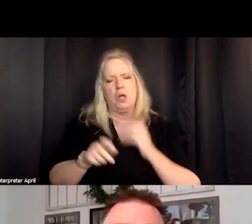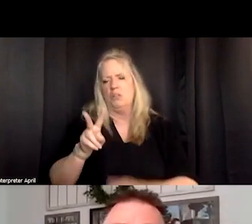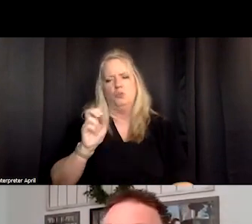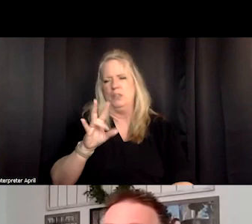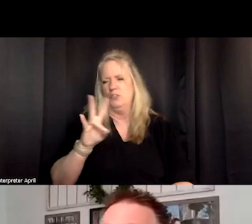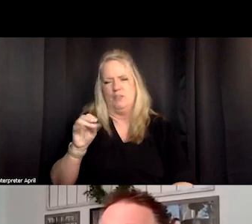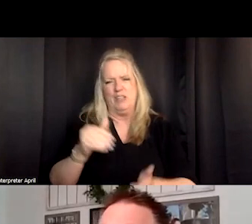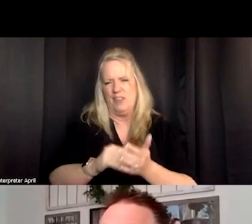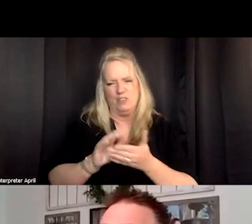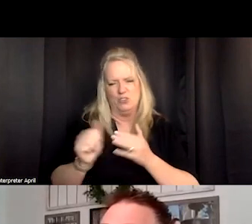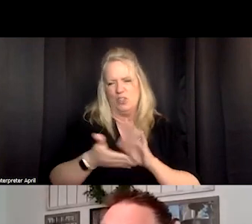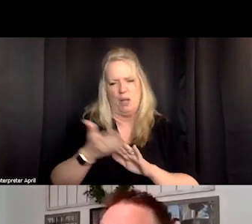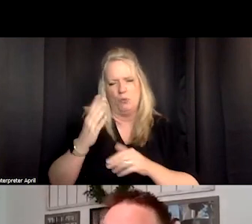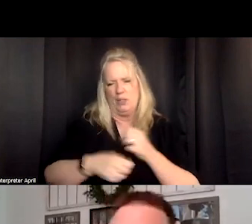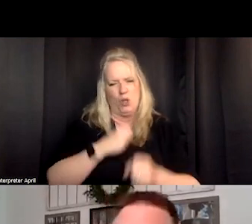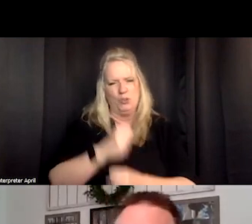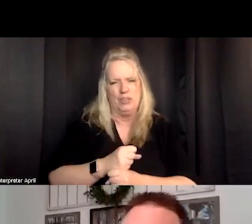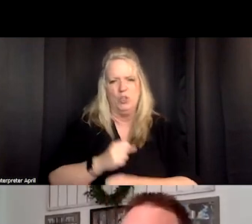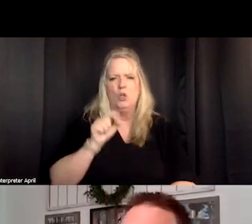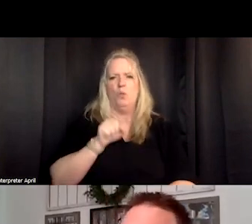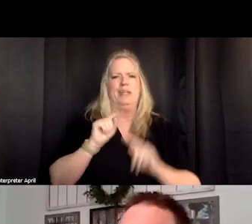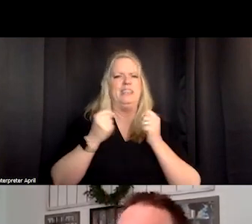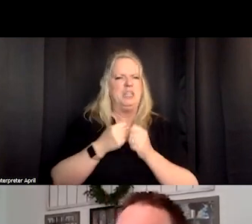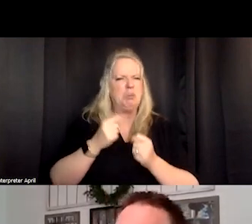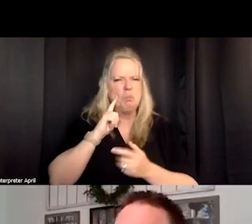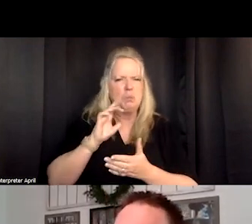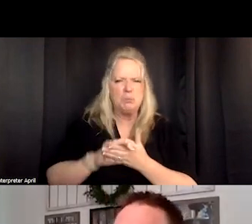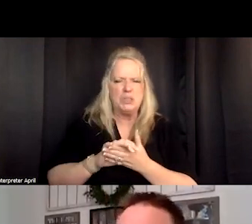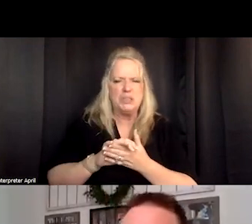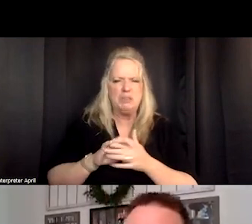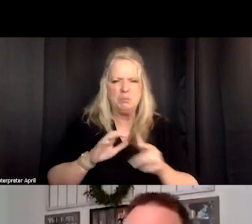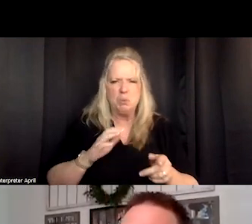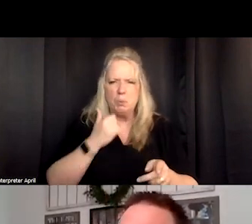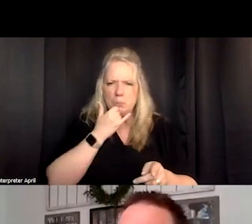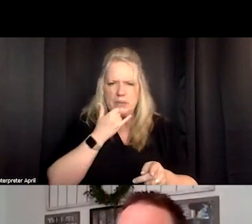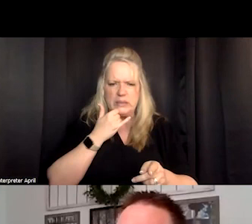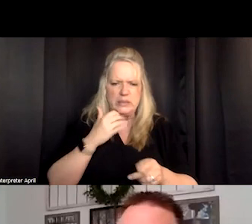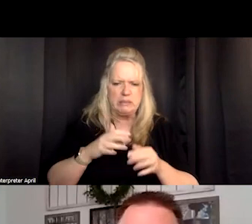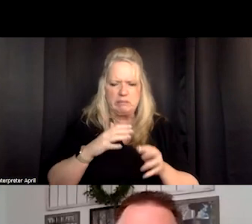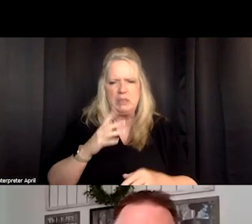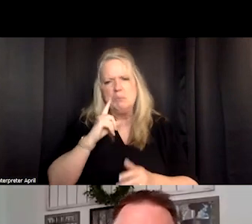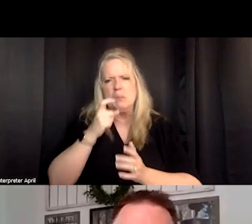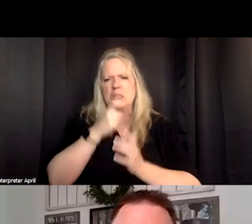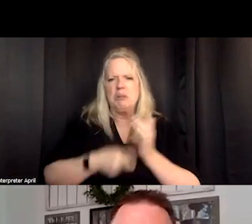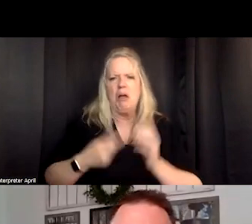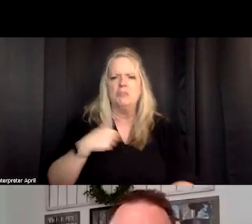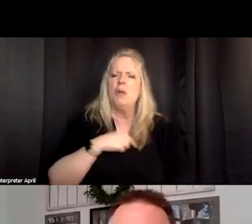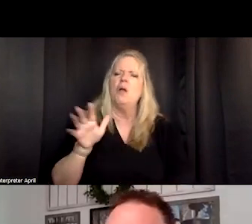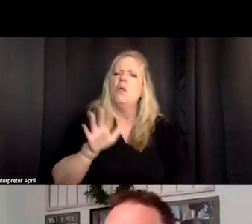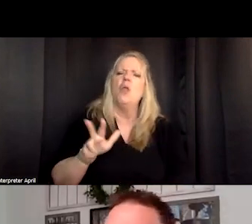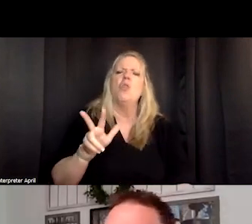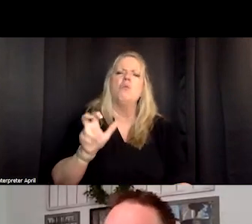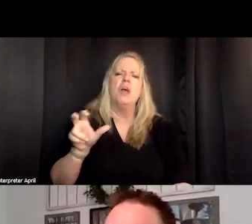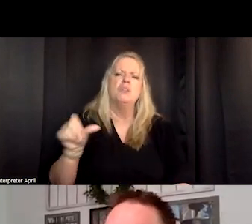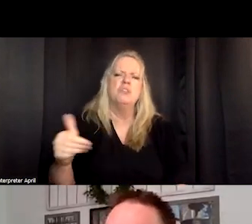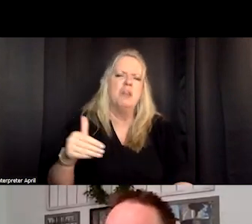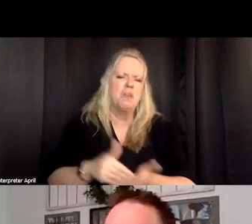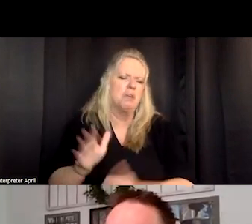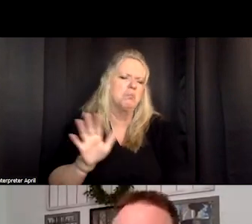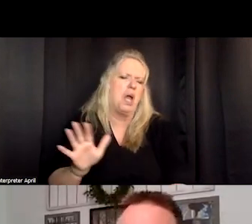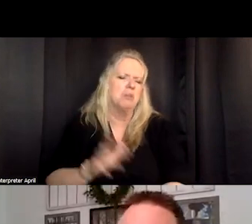OPERATE ALL YEAR. THESE TEAMS, WE BELIEVE, OOPS. GOING TO COST US, $310,000. SO, IF I MAKE THE